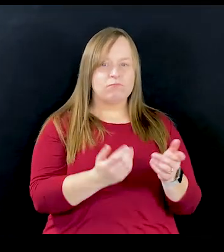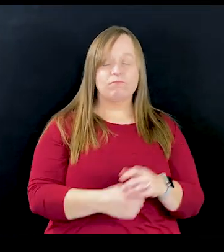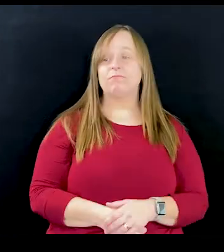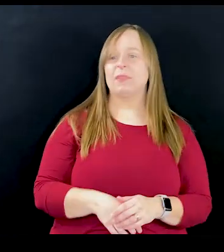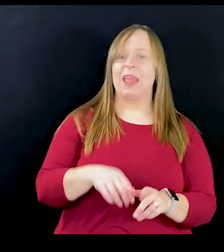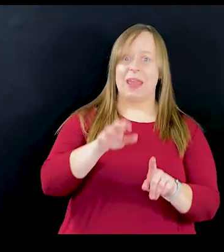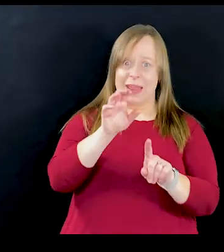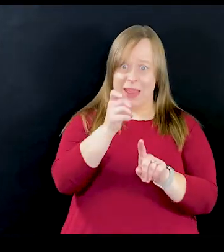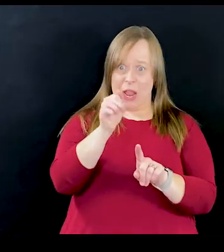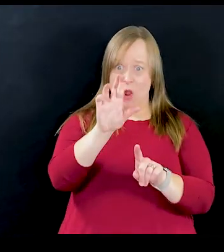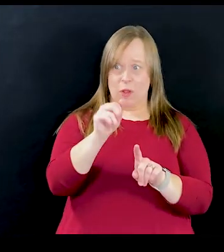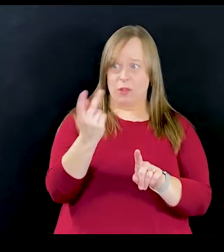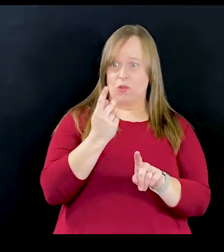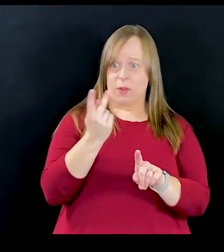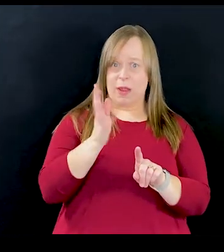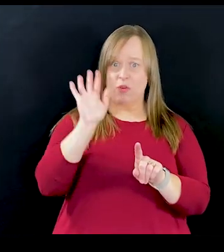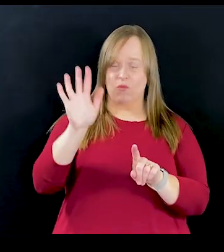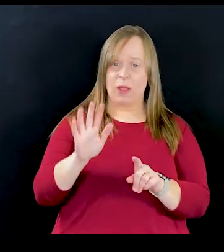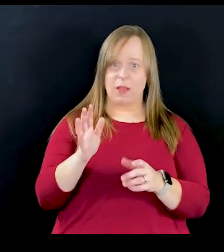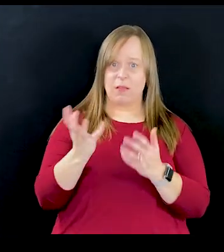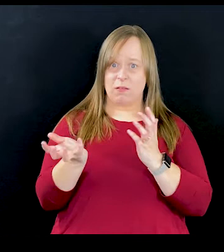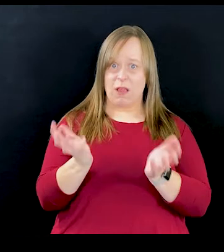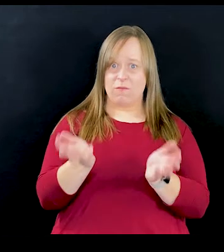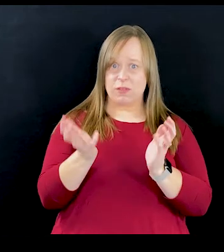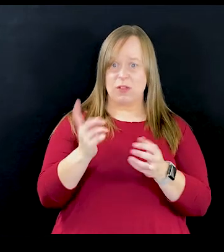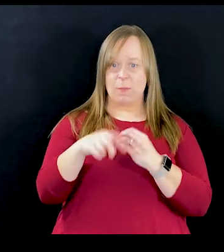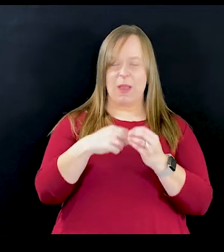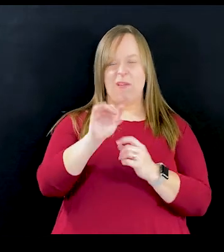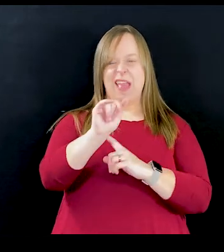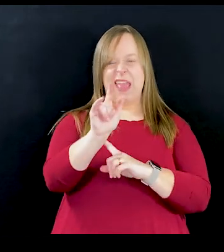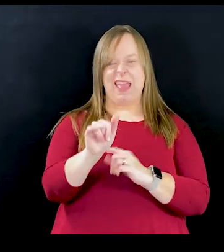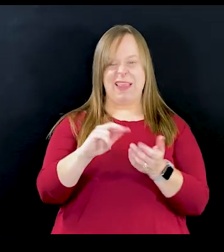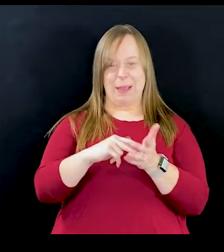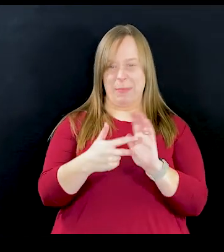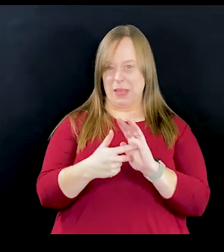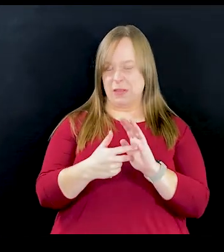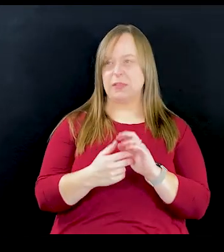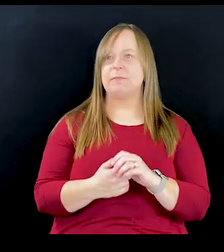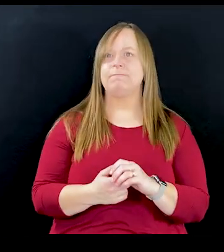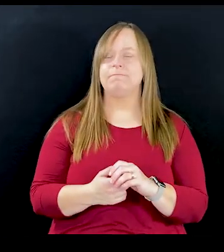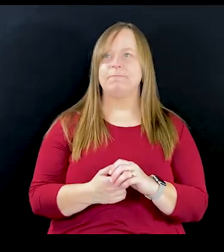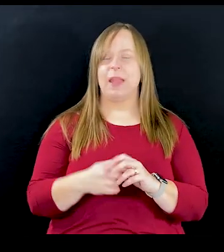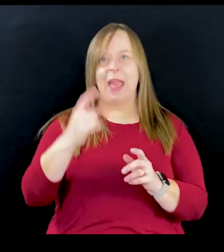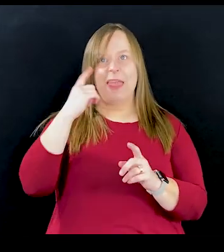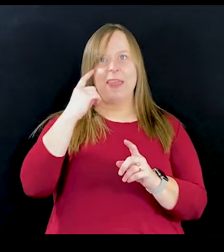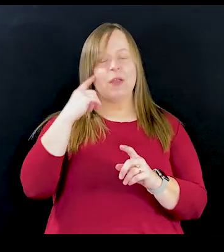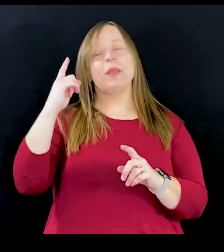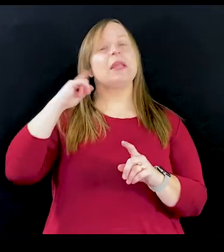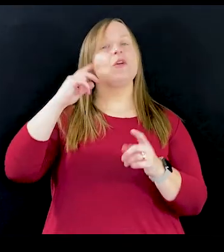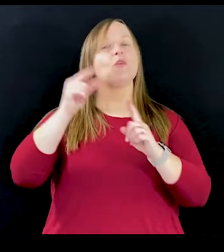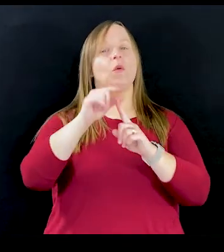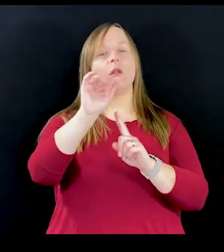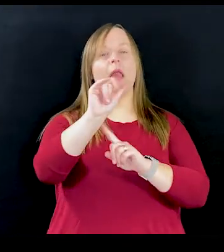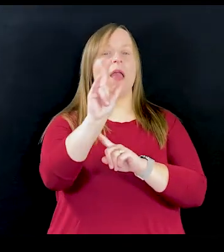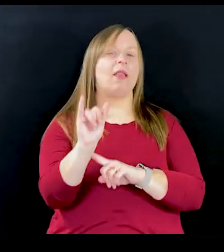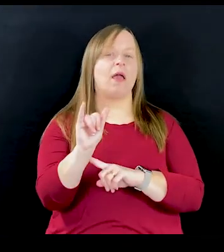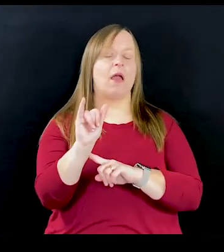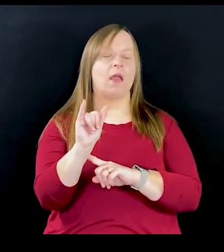And Erica, you and I just had a great talk about what being an ally means. I think that if we hear the word ally a lot,